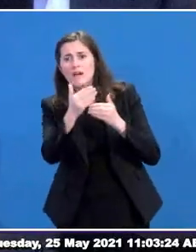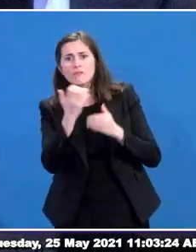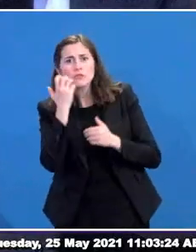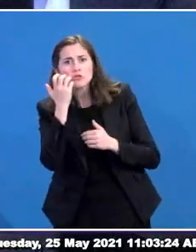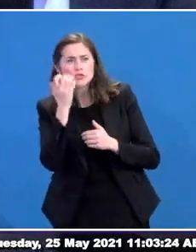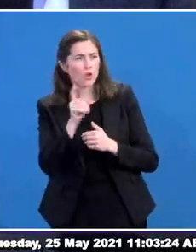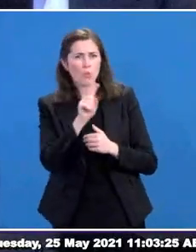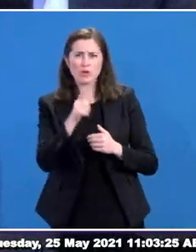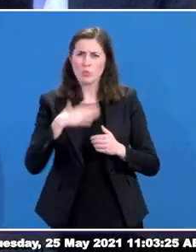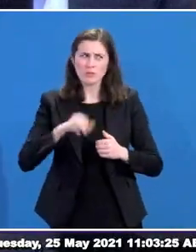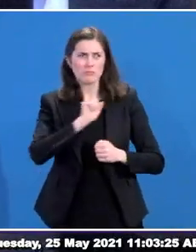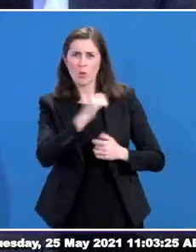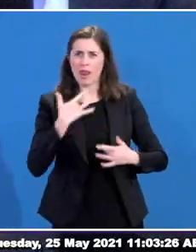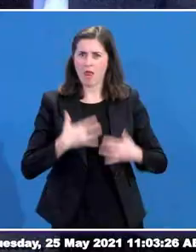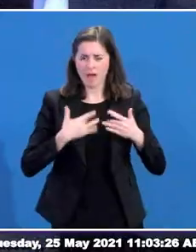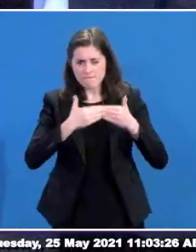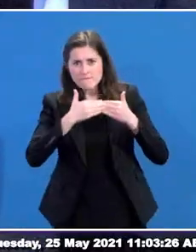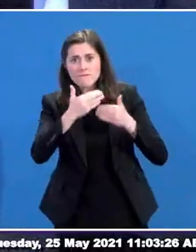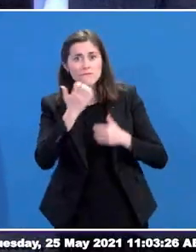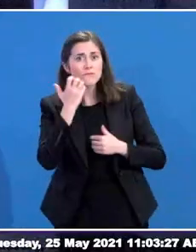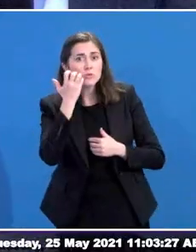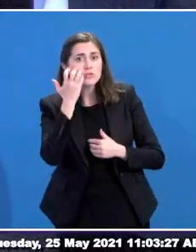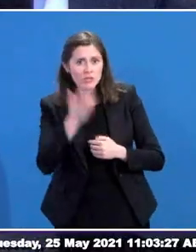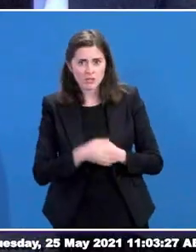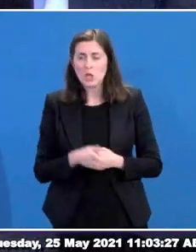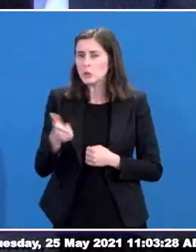And these are matters that you talk about in your statement